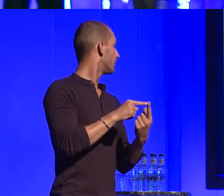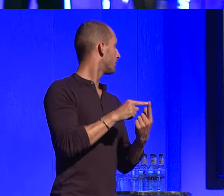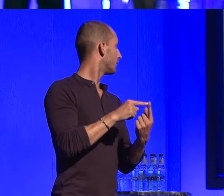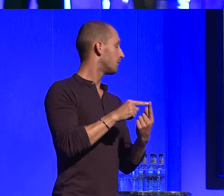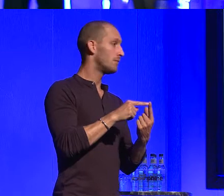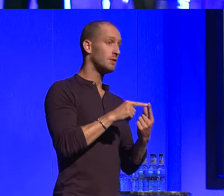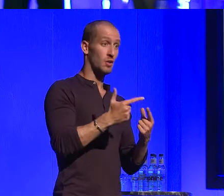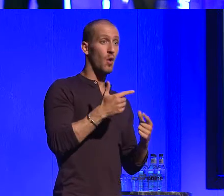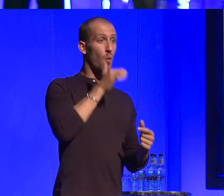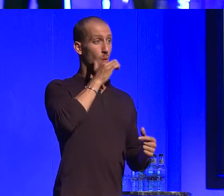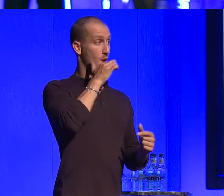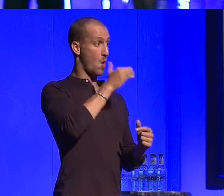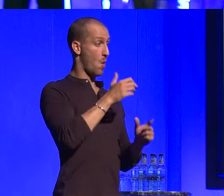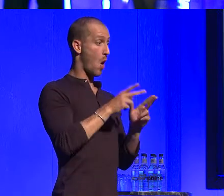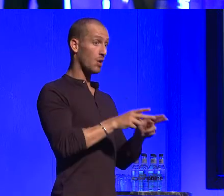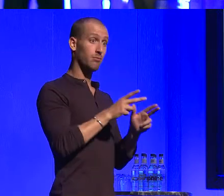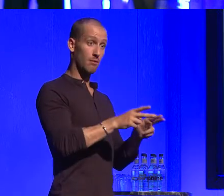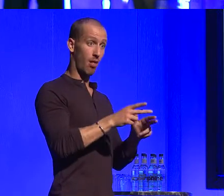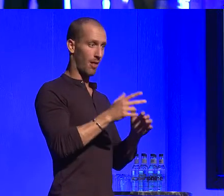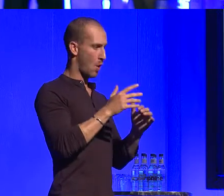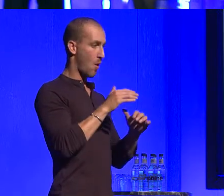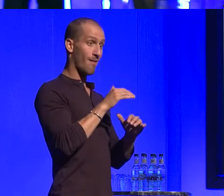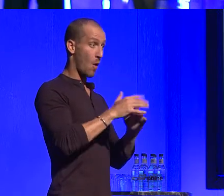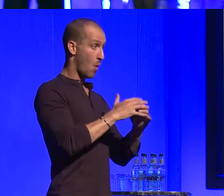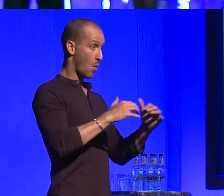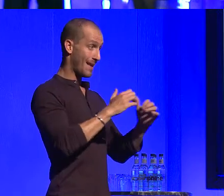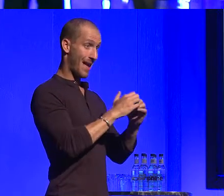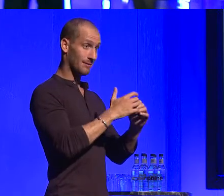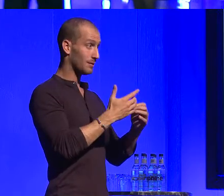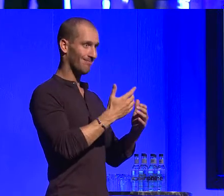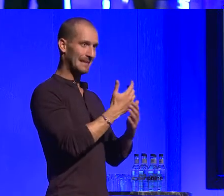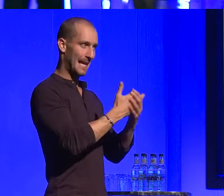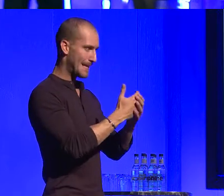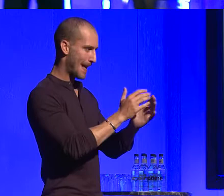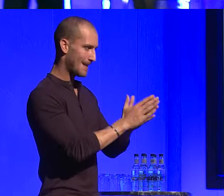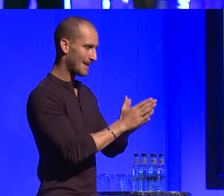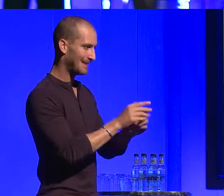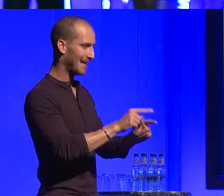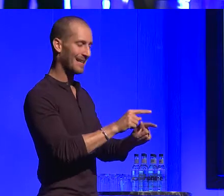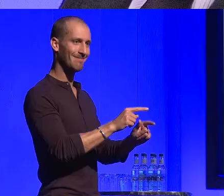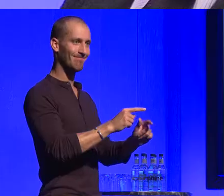hospitals over the weekends is much weaker than it is during the week.